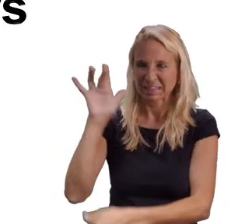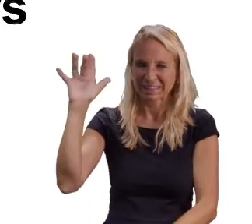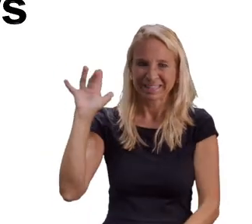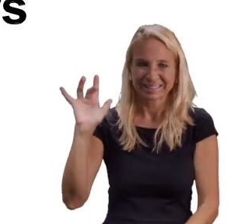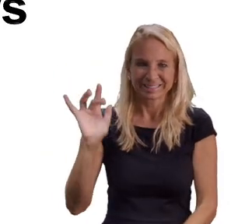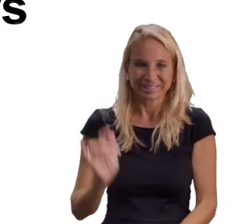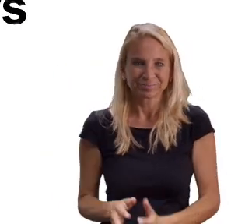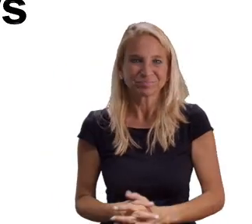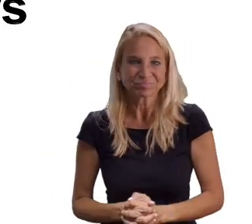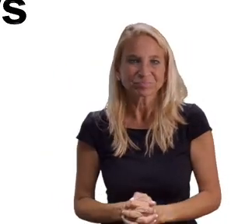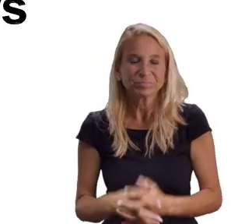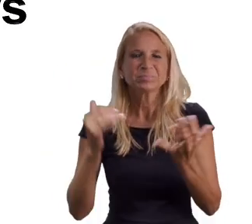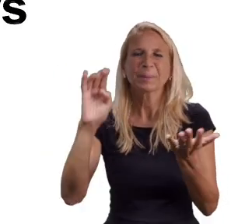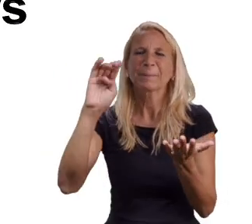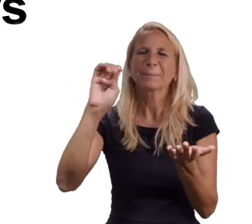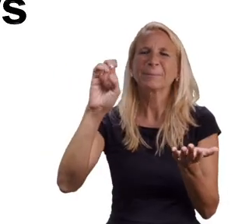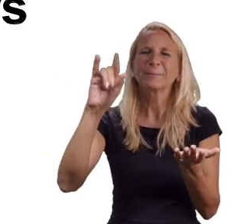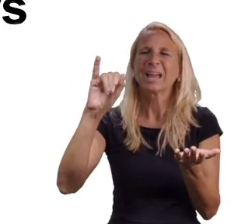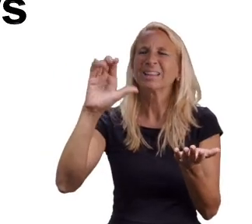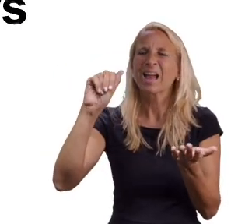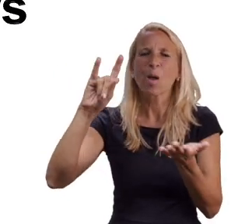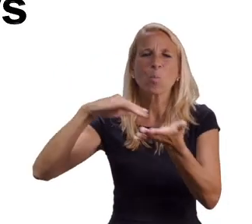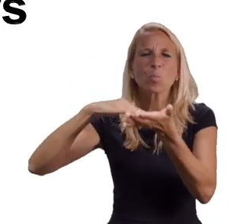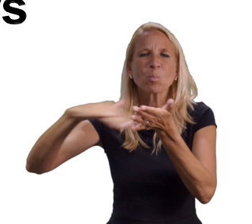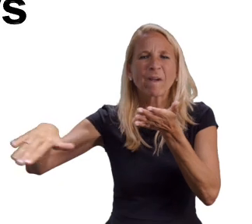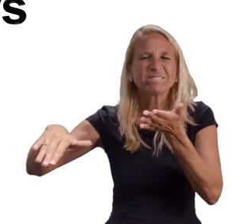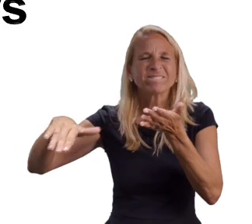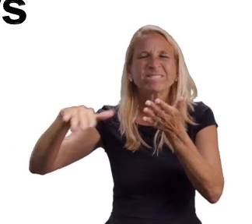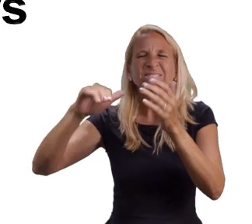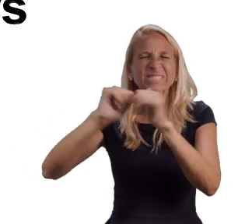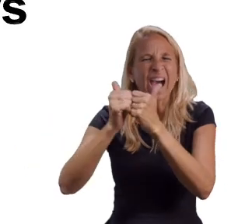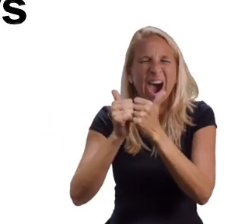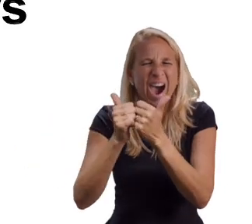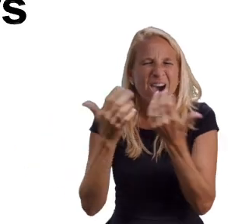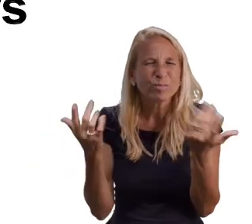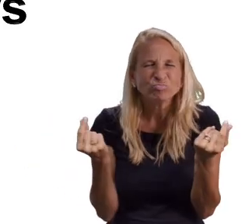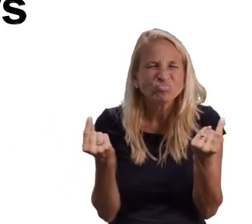at www.DRTx.org/waivers.